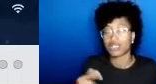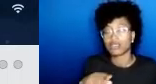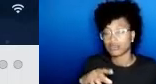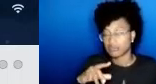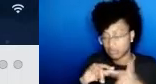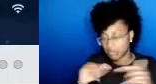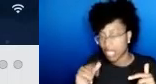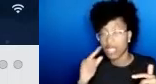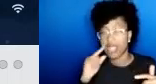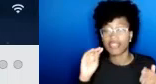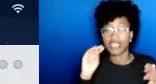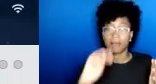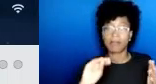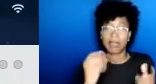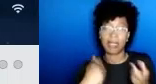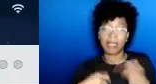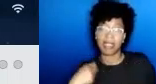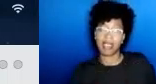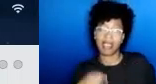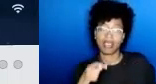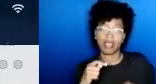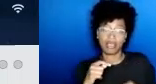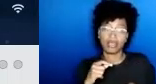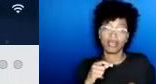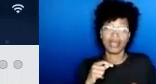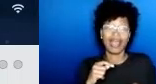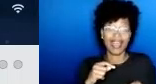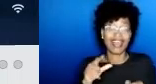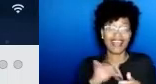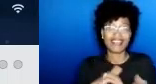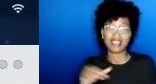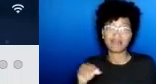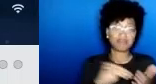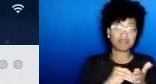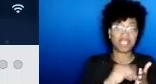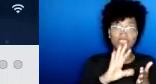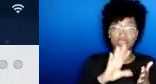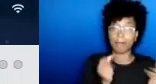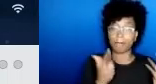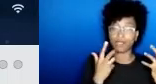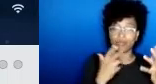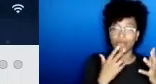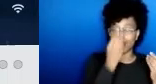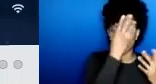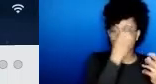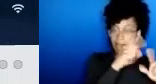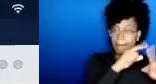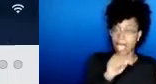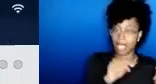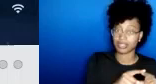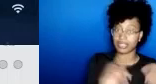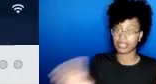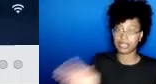so that you can just scroll through 07:20:43 your images, or referred to this